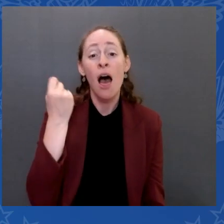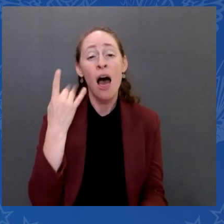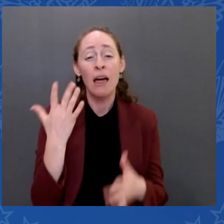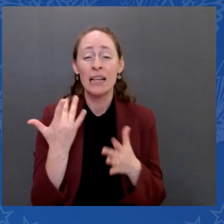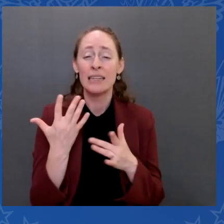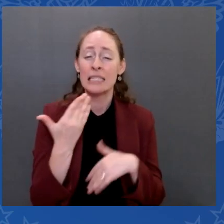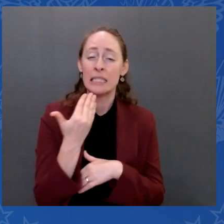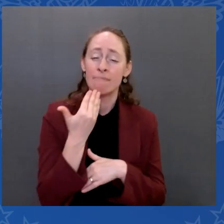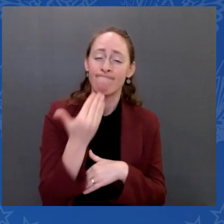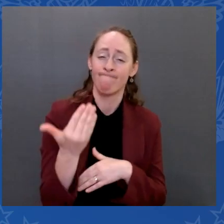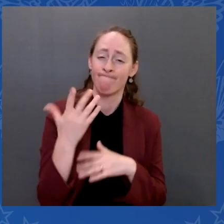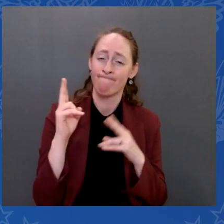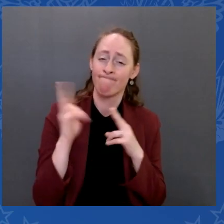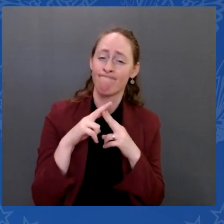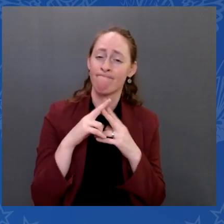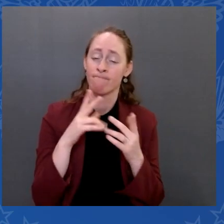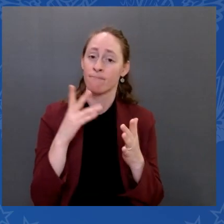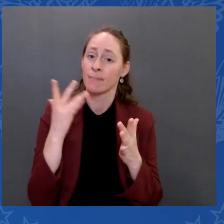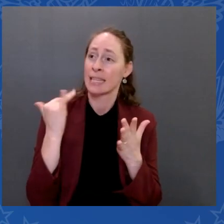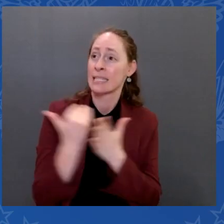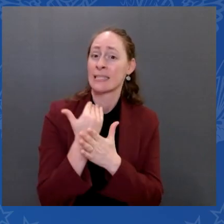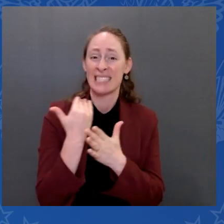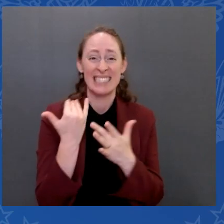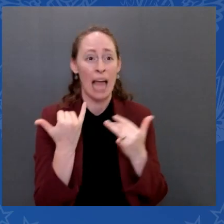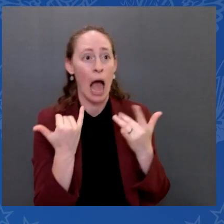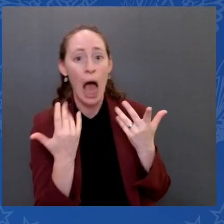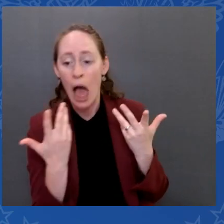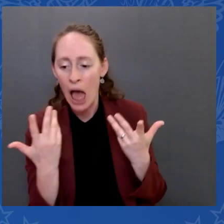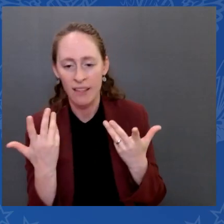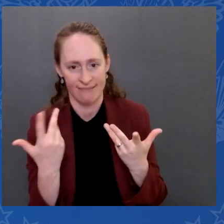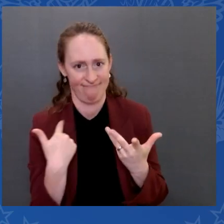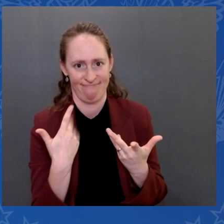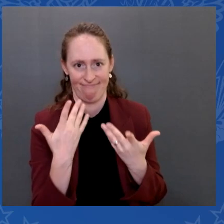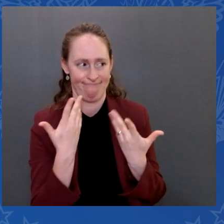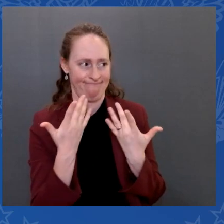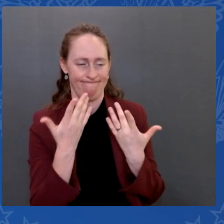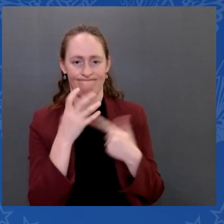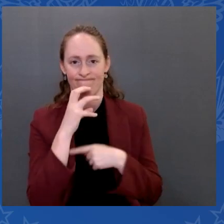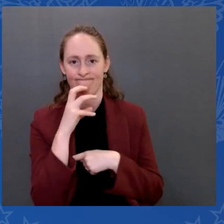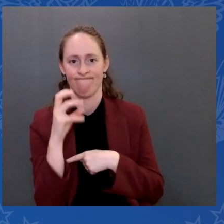for the leading-edge chips. So in terms of economic security,